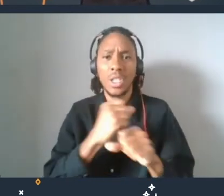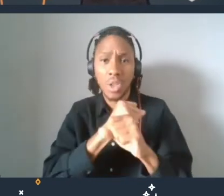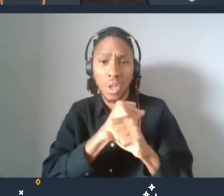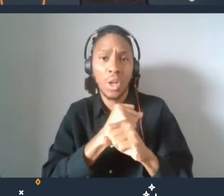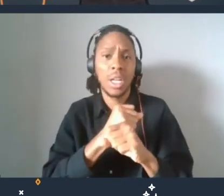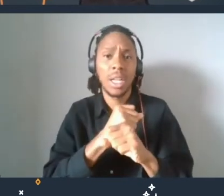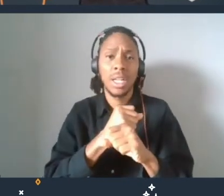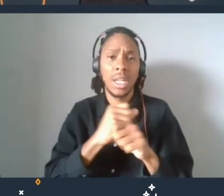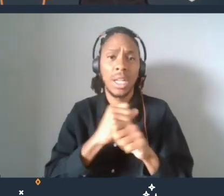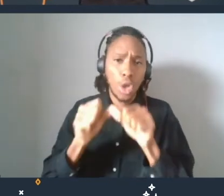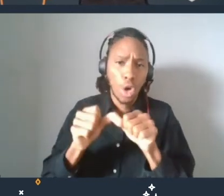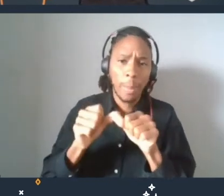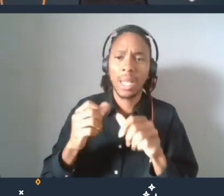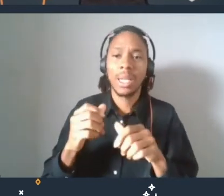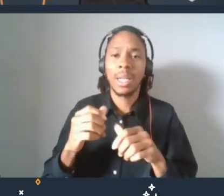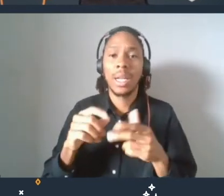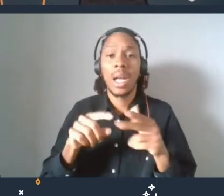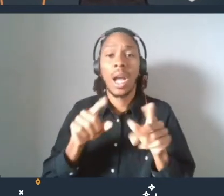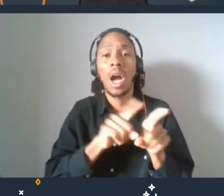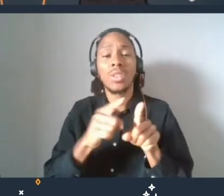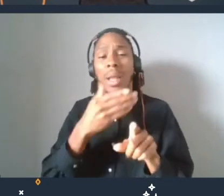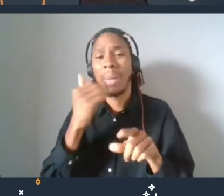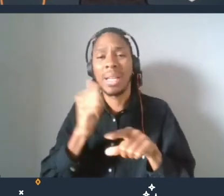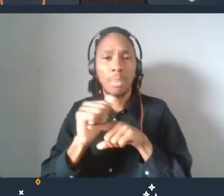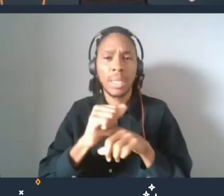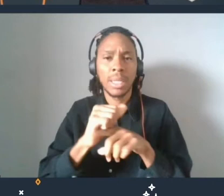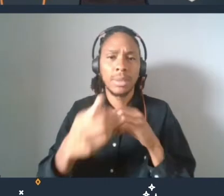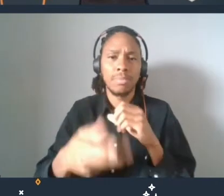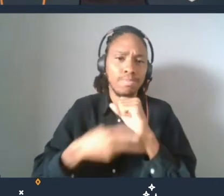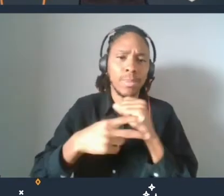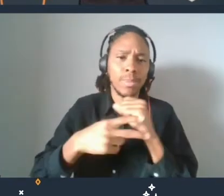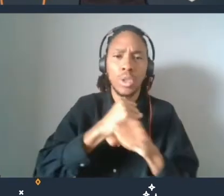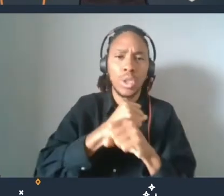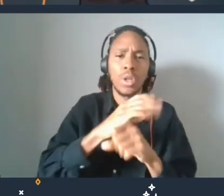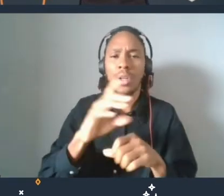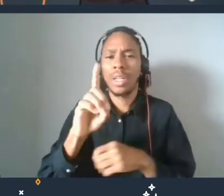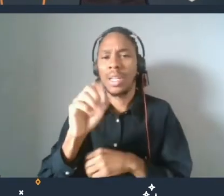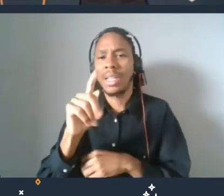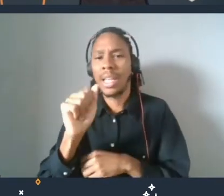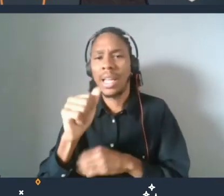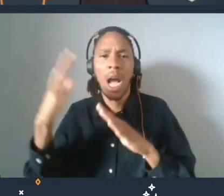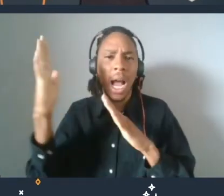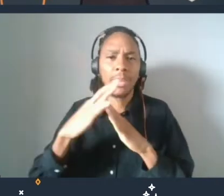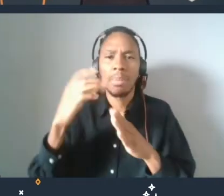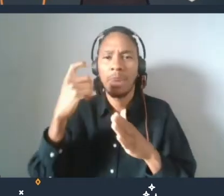as well as best practices to help you secure your data, optimize costs, and gain insights. The first part of today